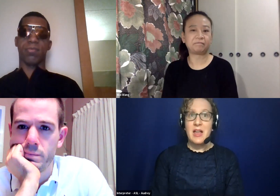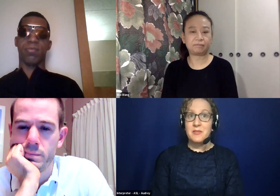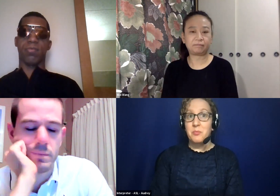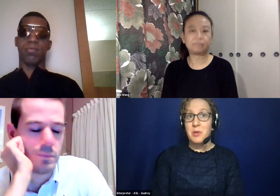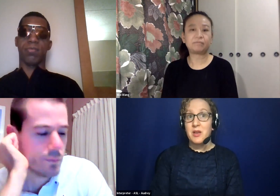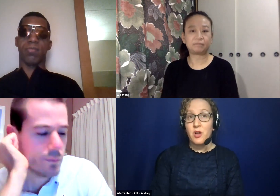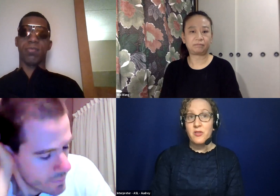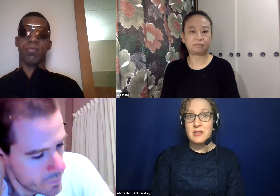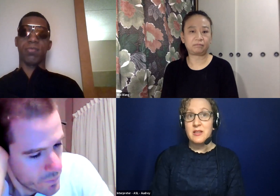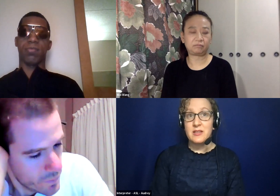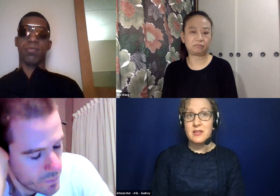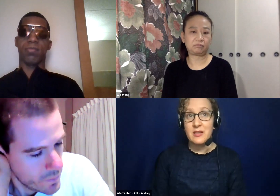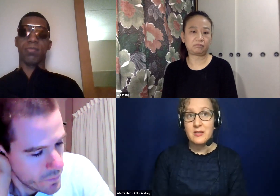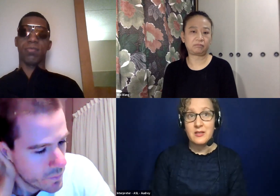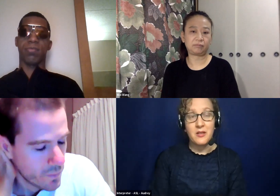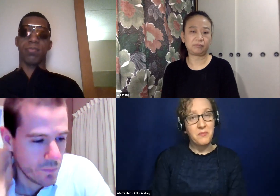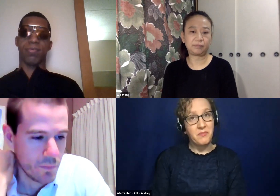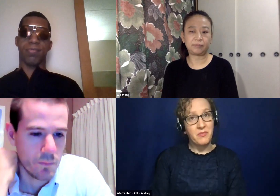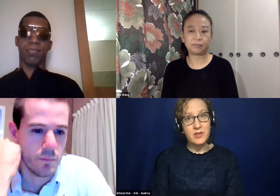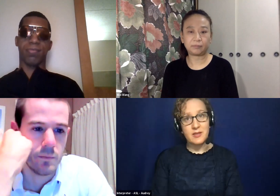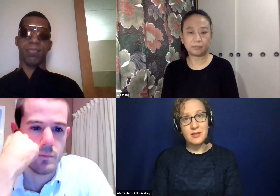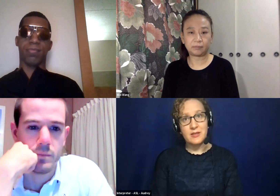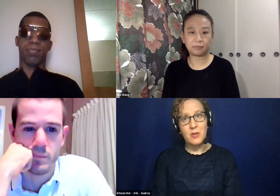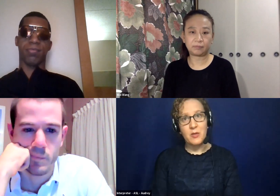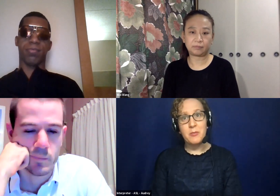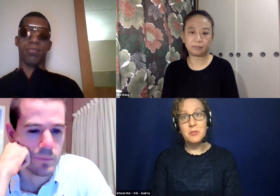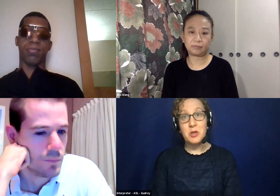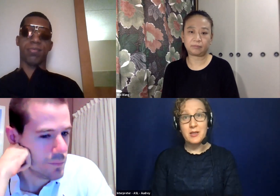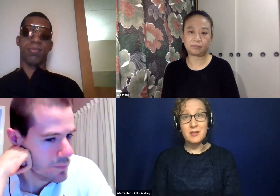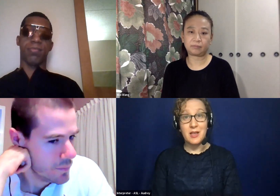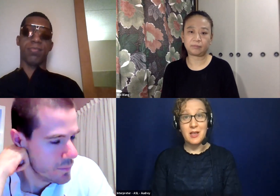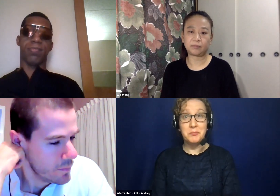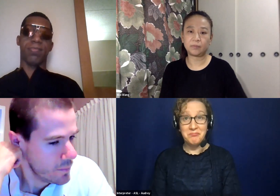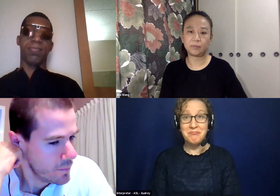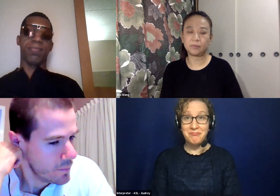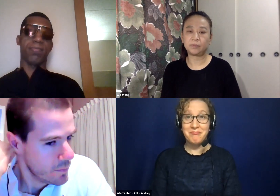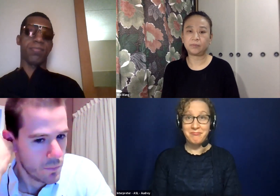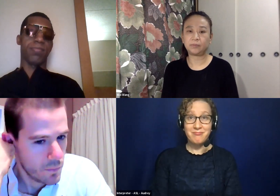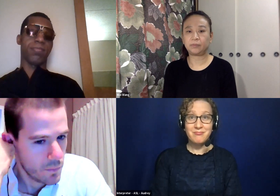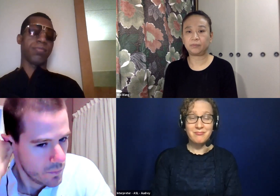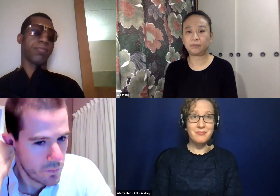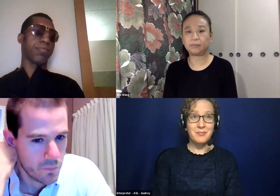and because of all these all this assistance, I was able to be quite successful.